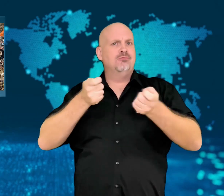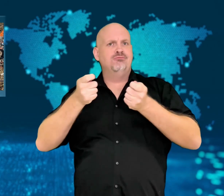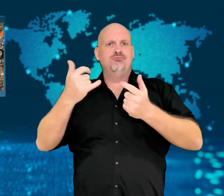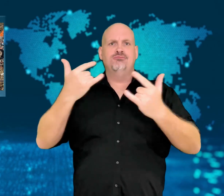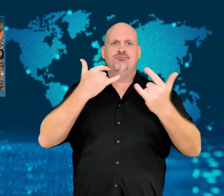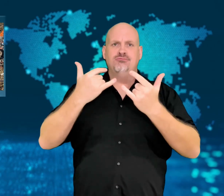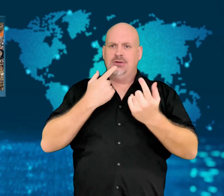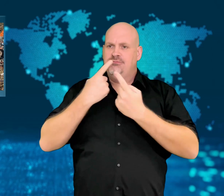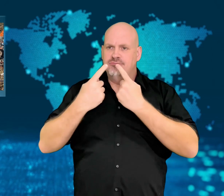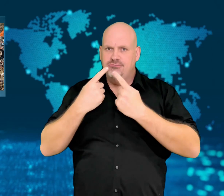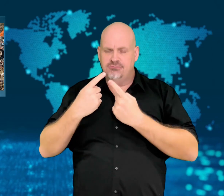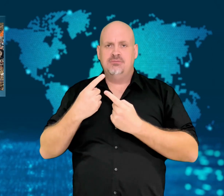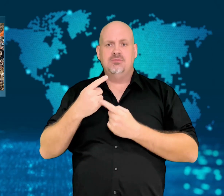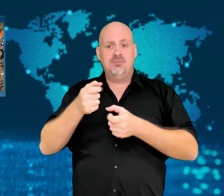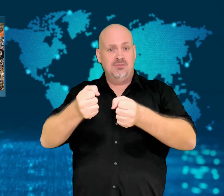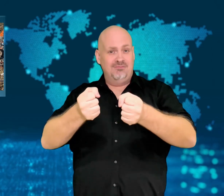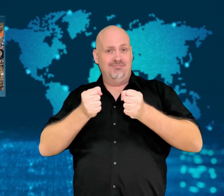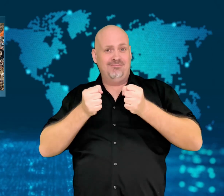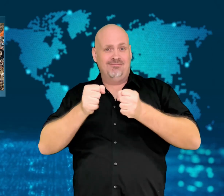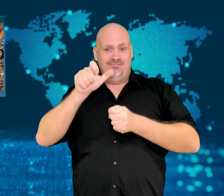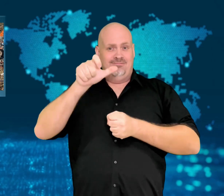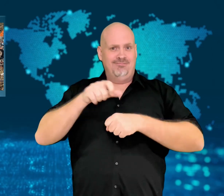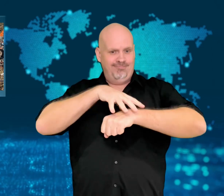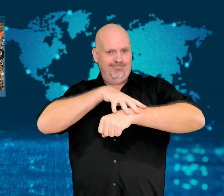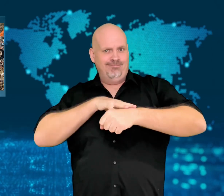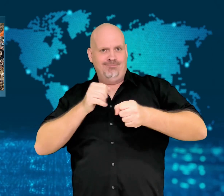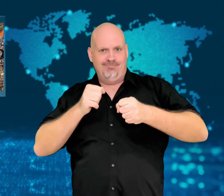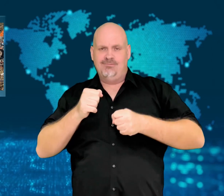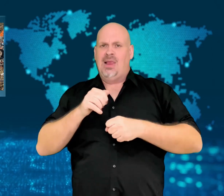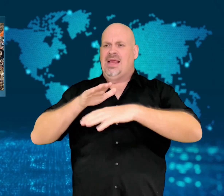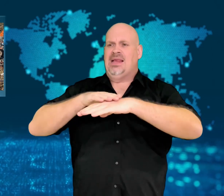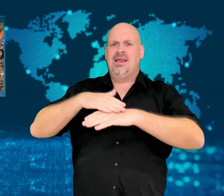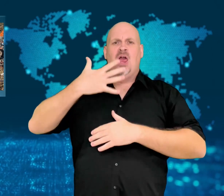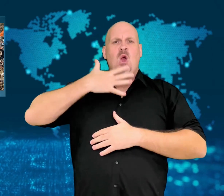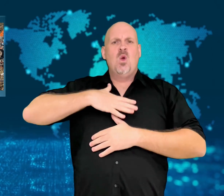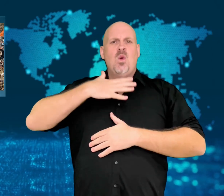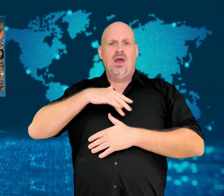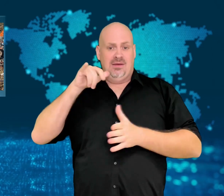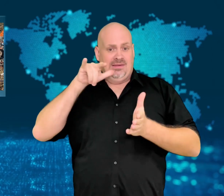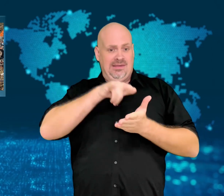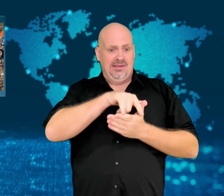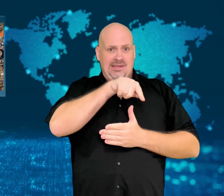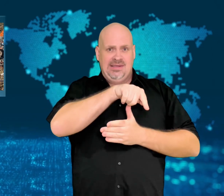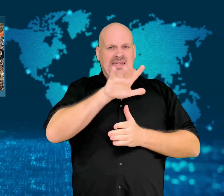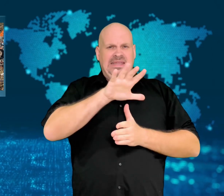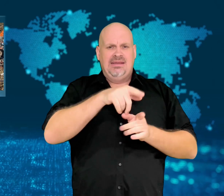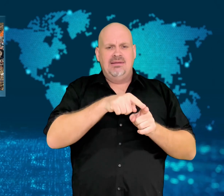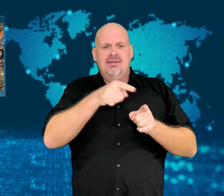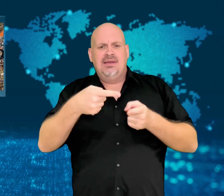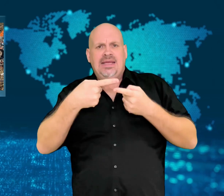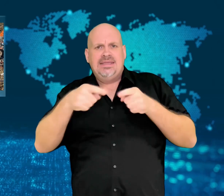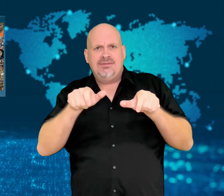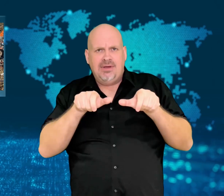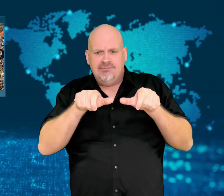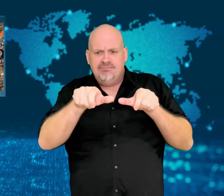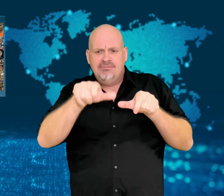when the pilot requested permission to land the aircraft on a different runway.